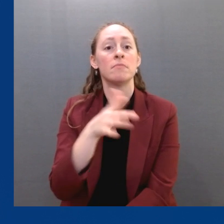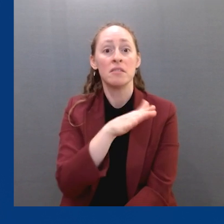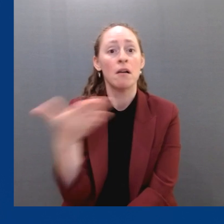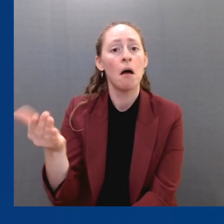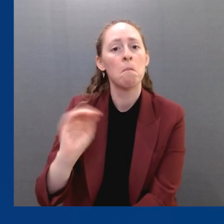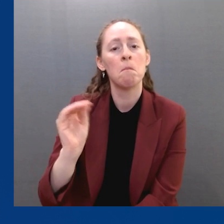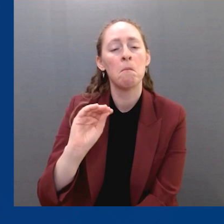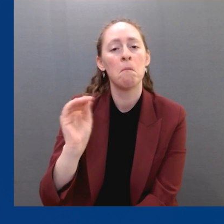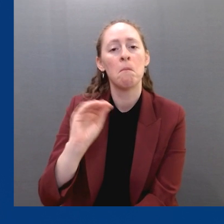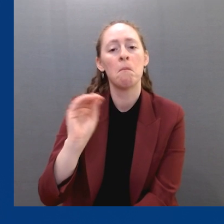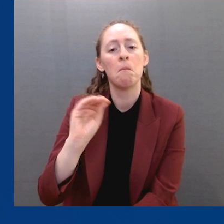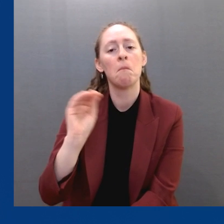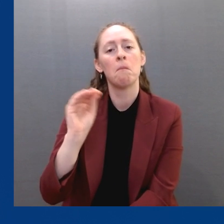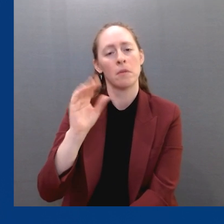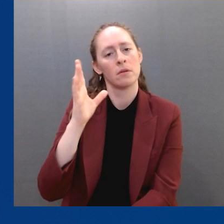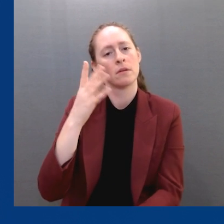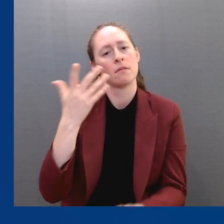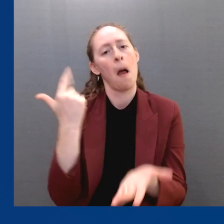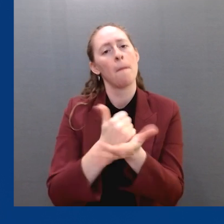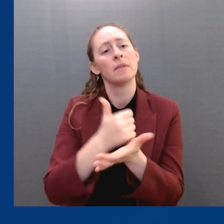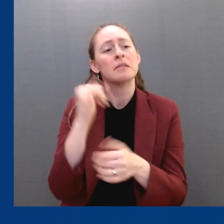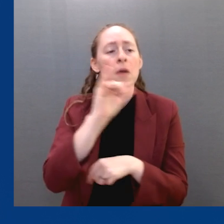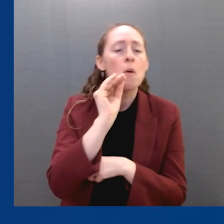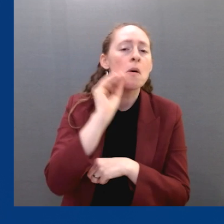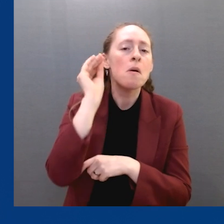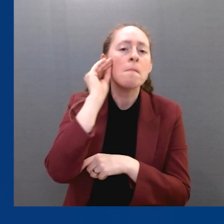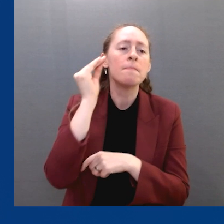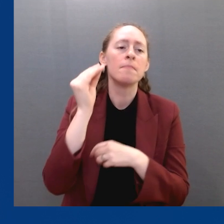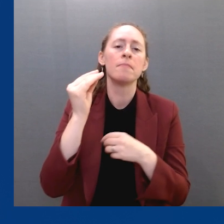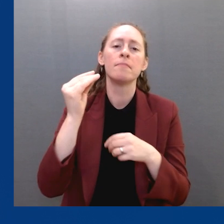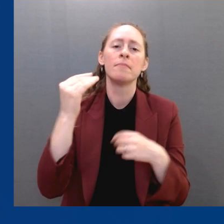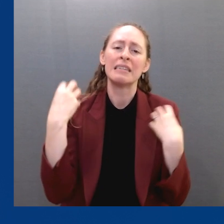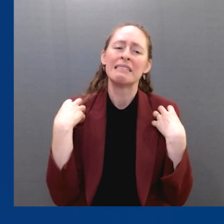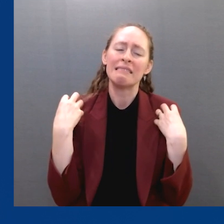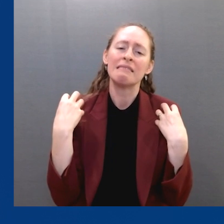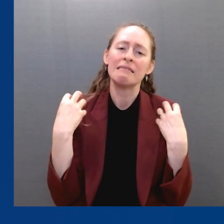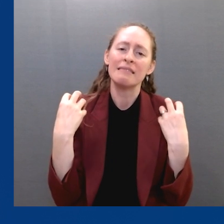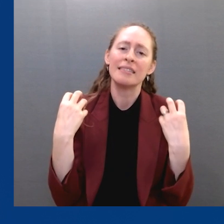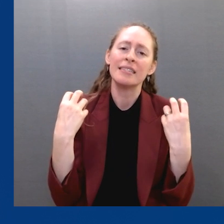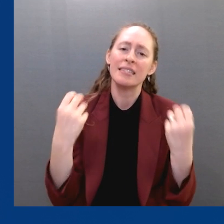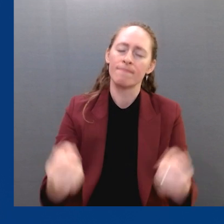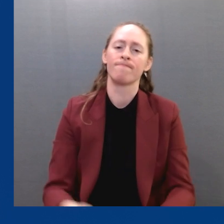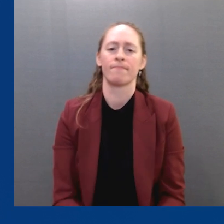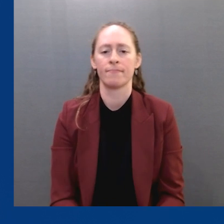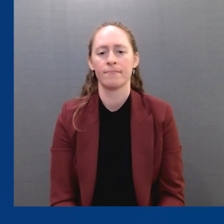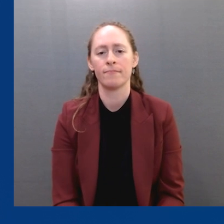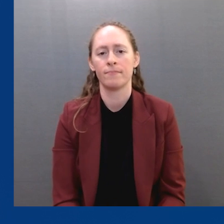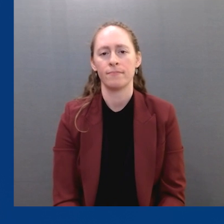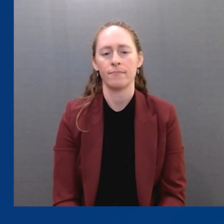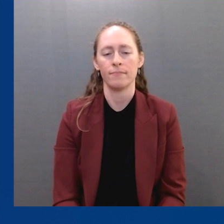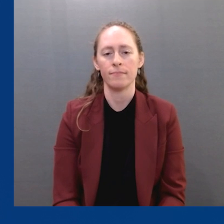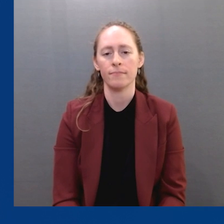Next slide. More on BA-5. We know now from experience